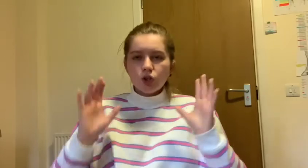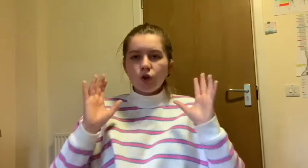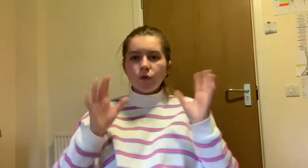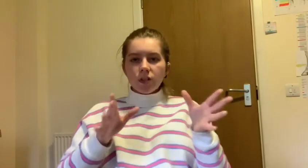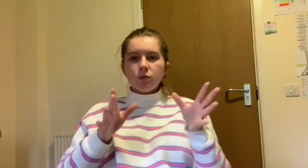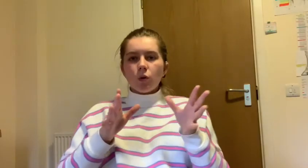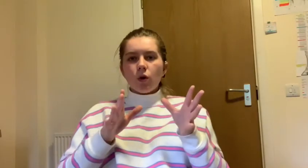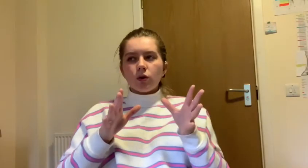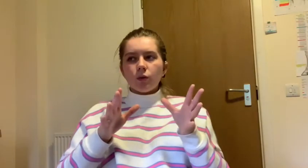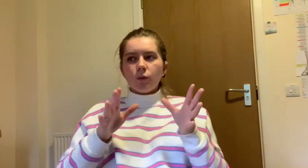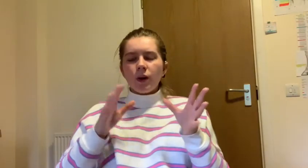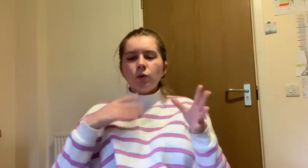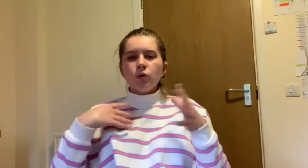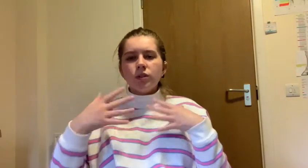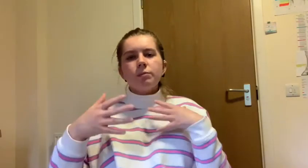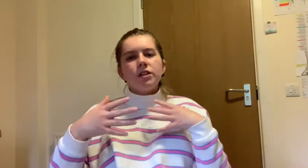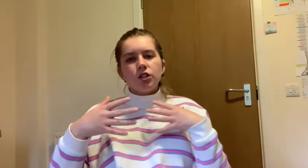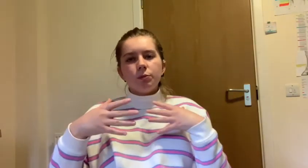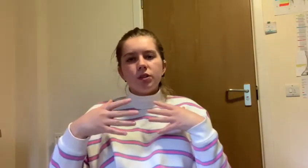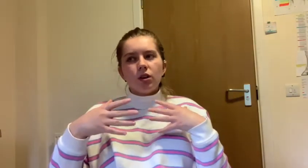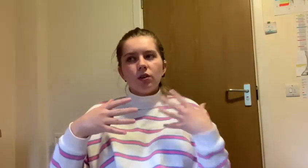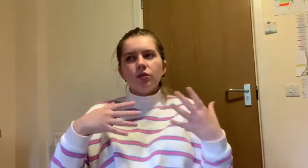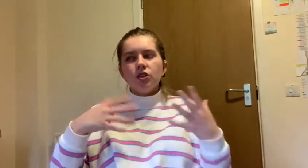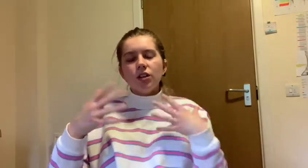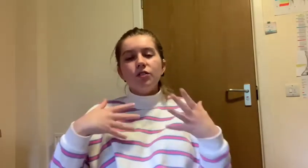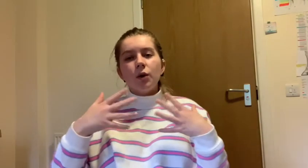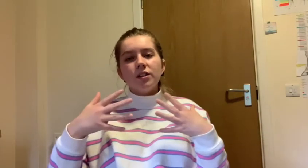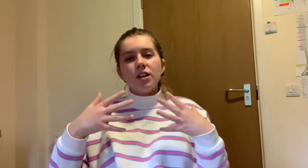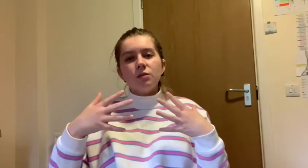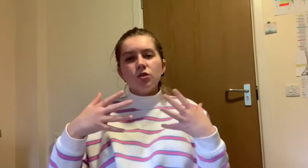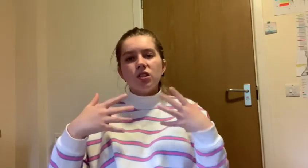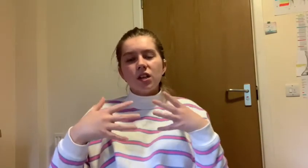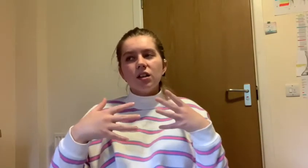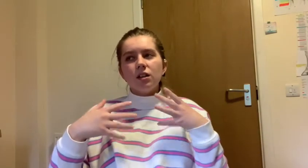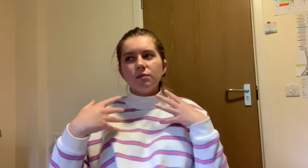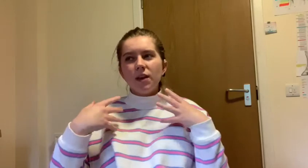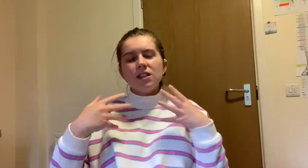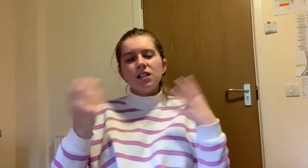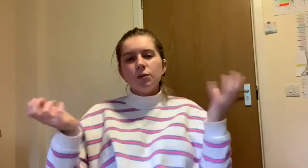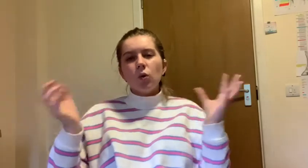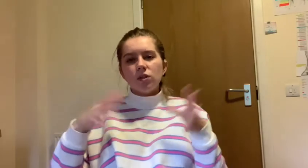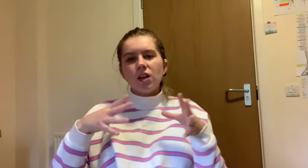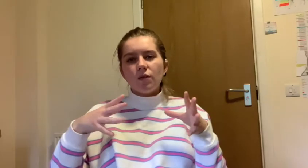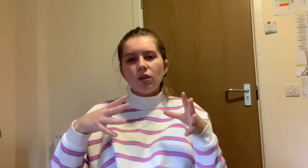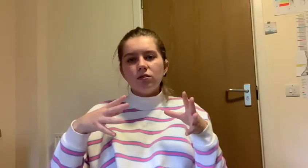So for this one, when I was talking to my interpreter, she had a few ideas. She said it makes sense to put it all together.